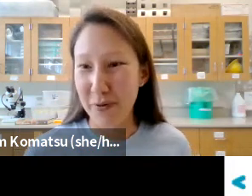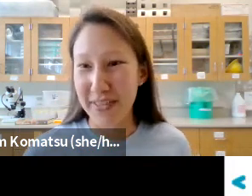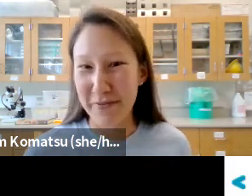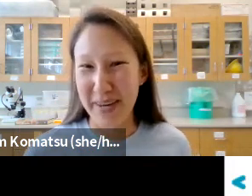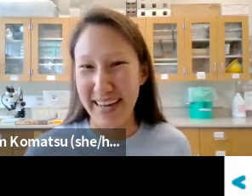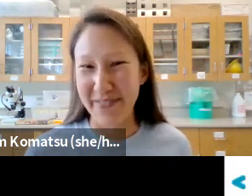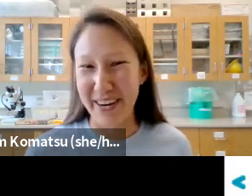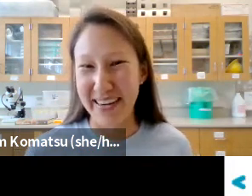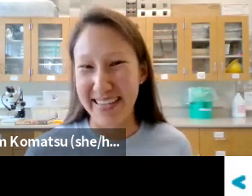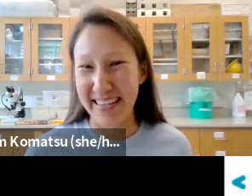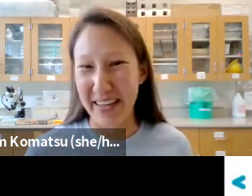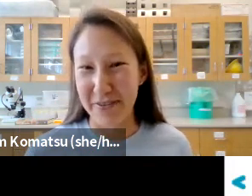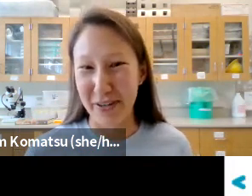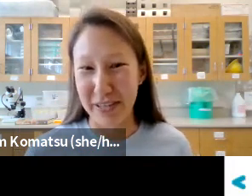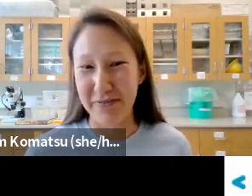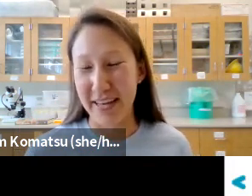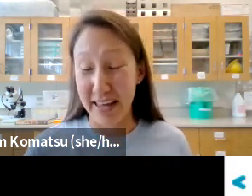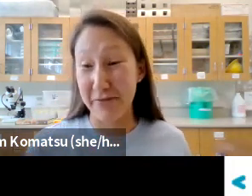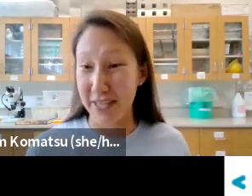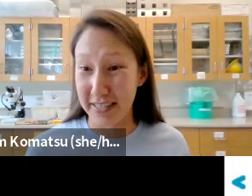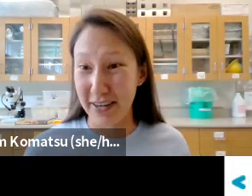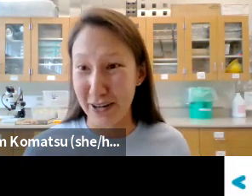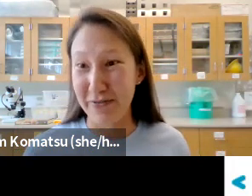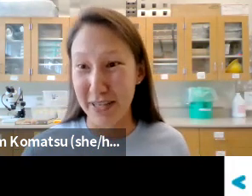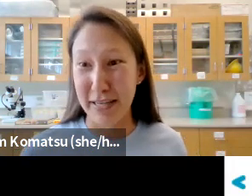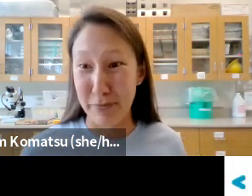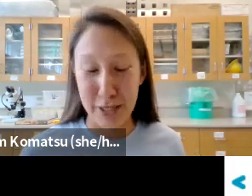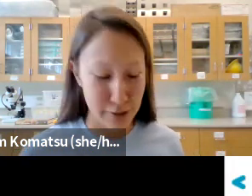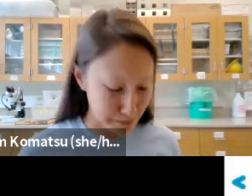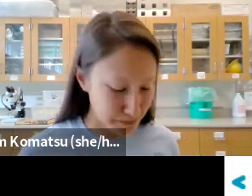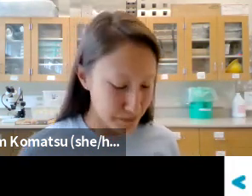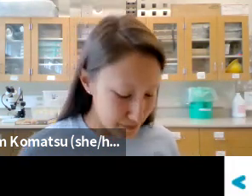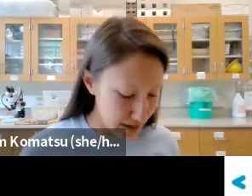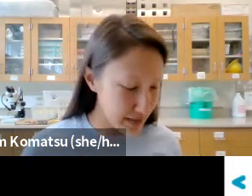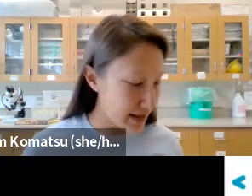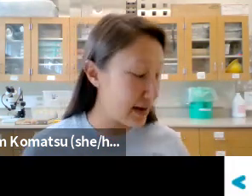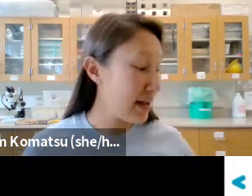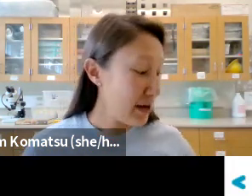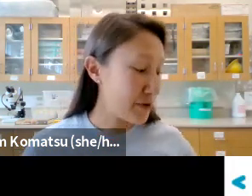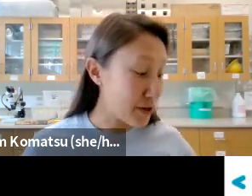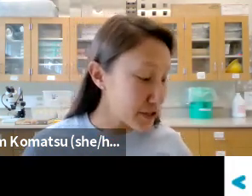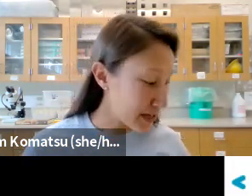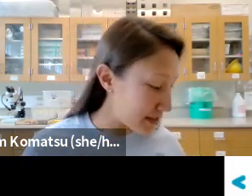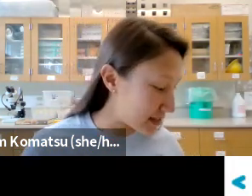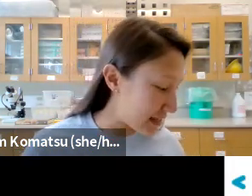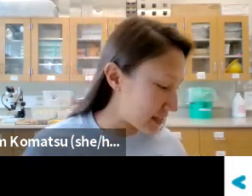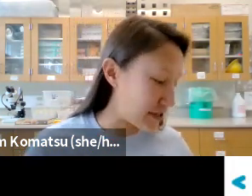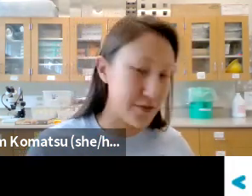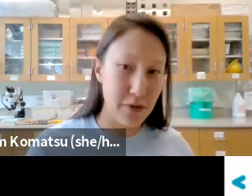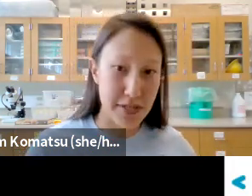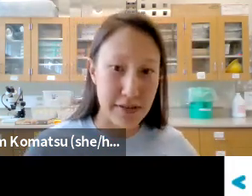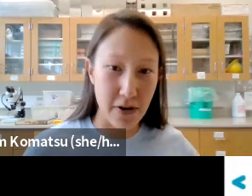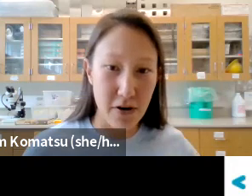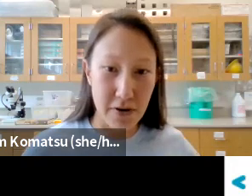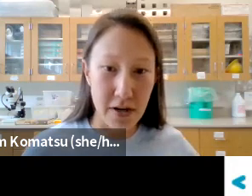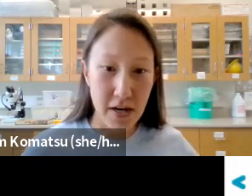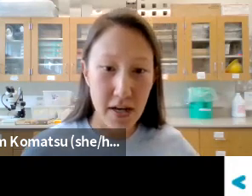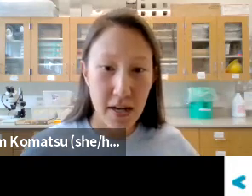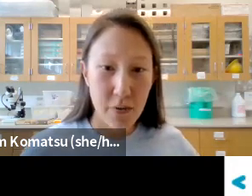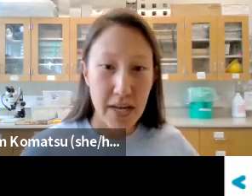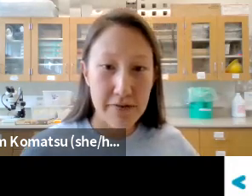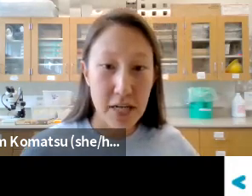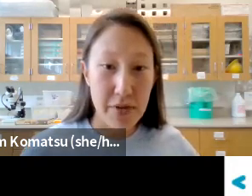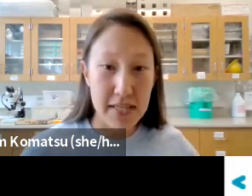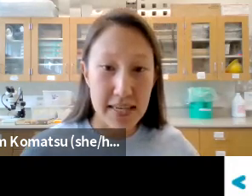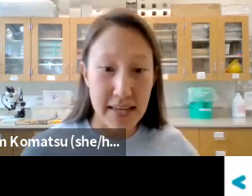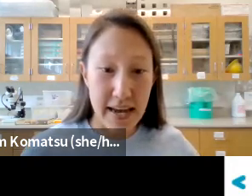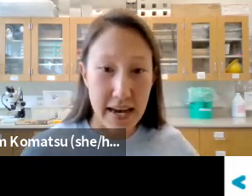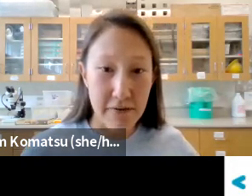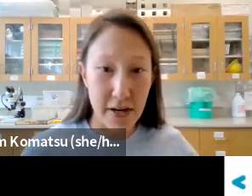Kim Komatsu (she/her): what was left behind when our insect left our leaf after it did all of this damage, and then we also have insects, if I just flipped this leaf over, we have some insects that have